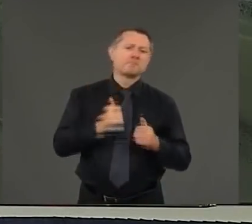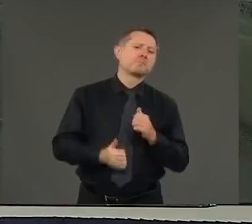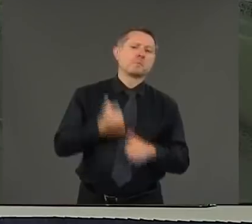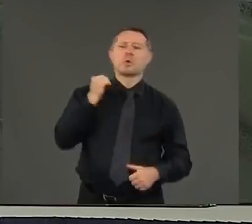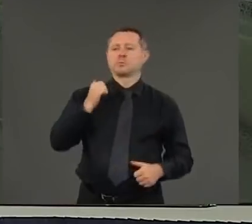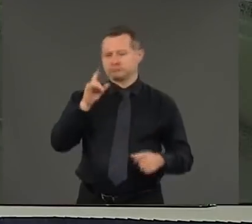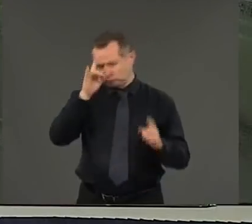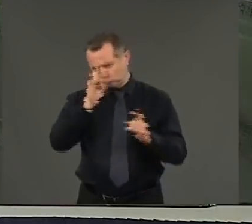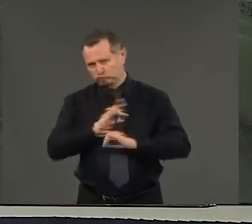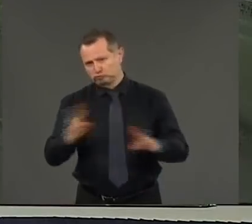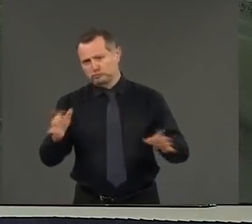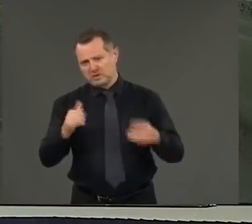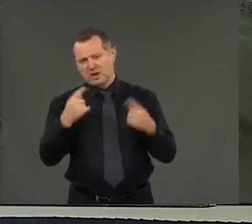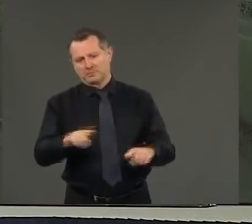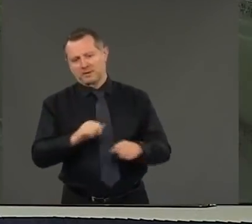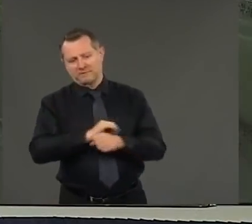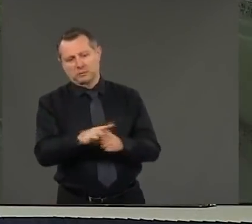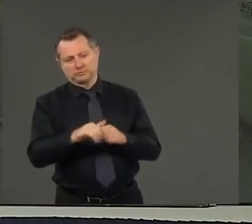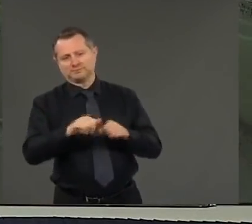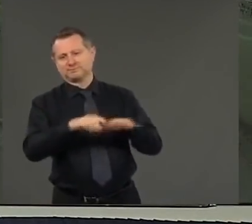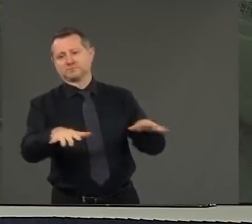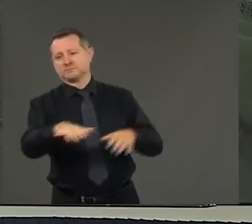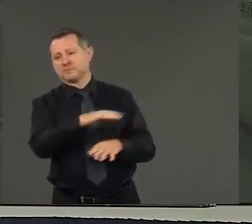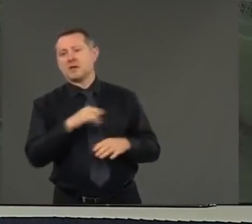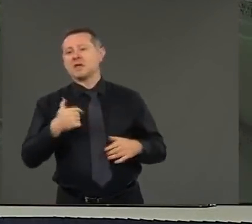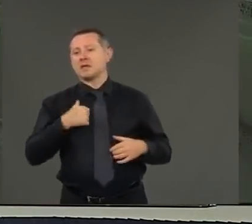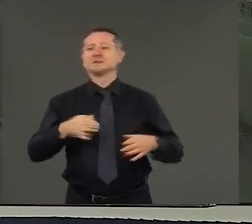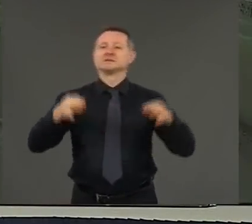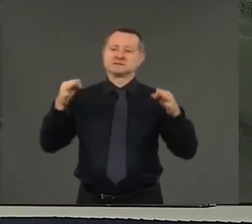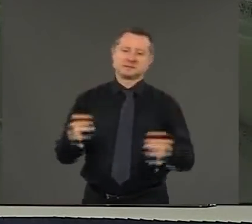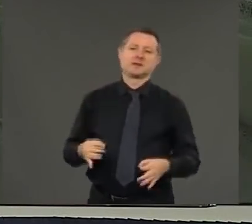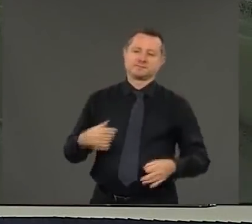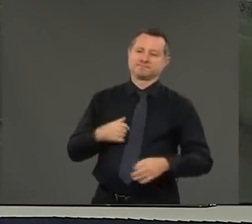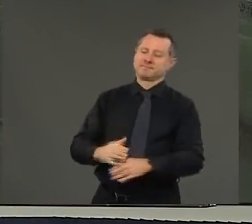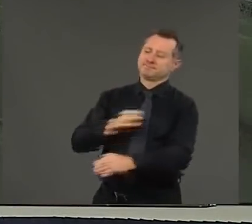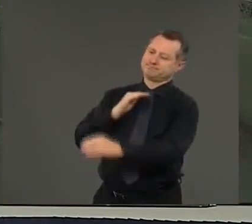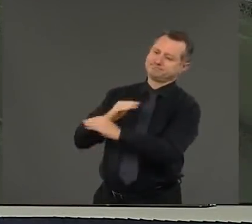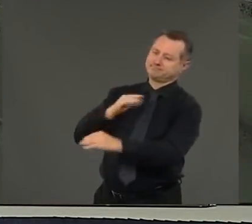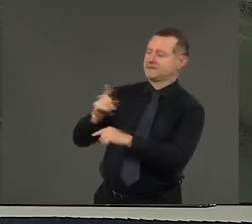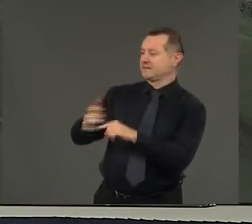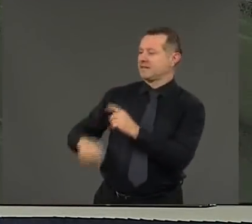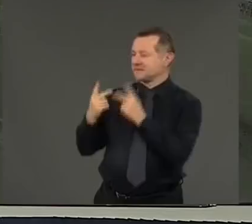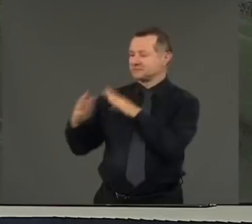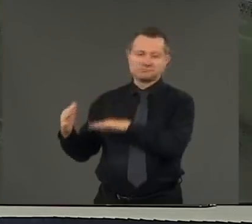TRANSPORTERS OF THE VIRUS. WHICH WE ALL KNEW FROM DAY ONE, WE KNEW THAT NURSING HOMES WERE